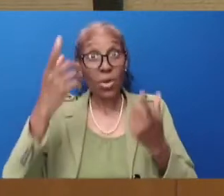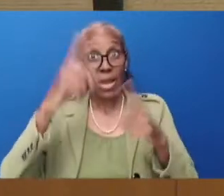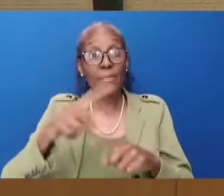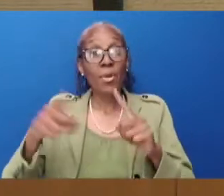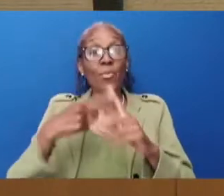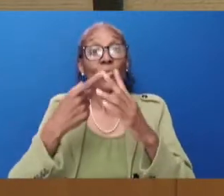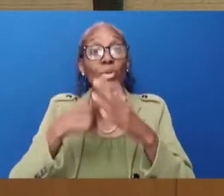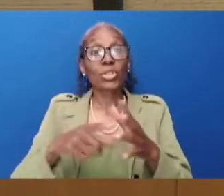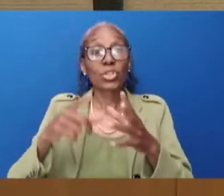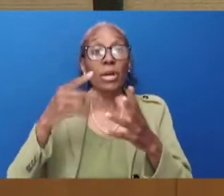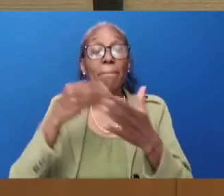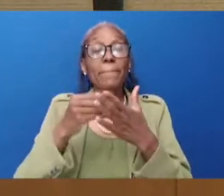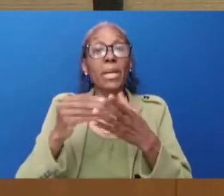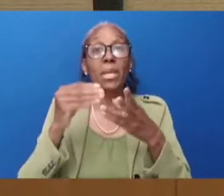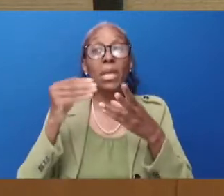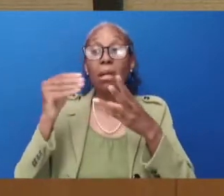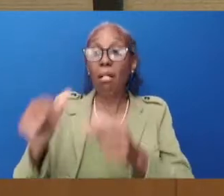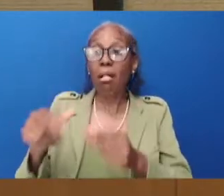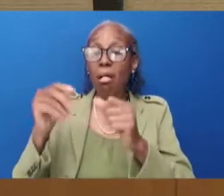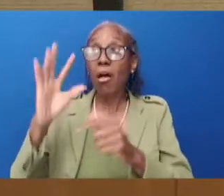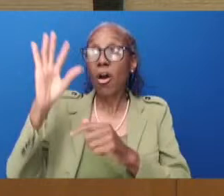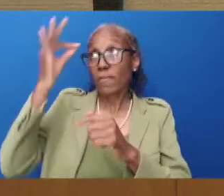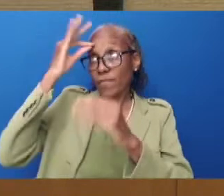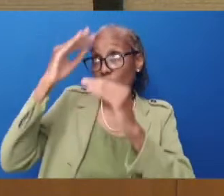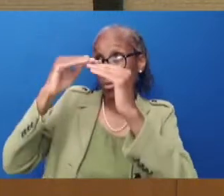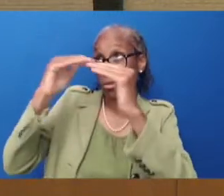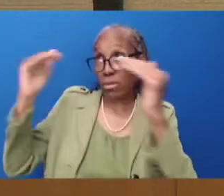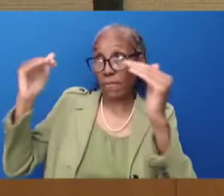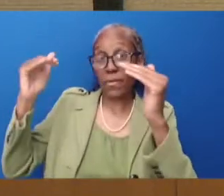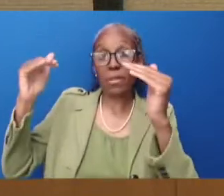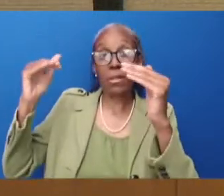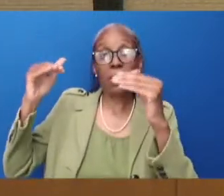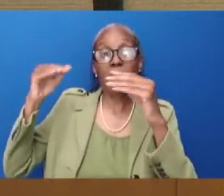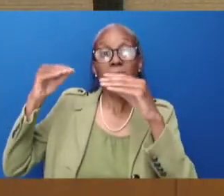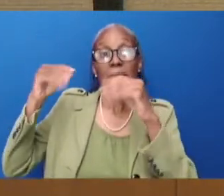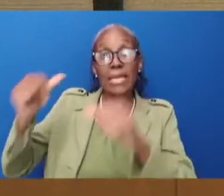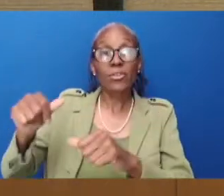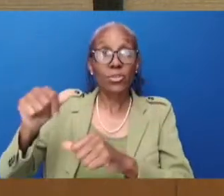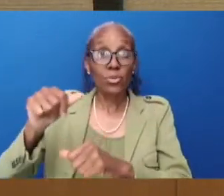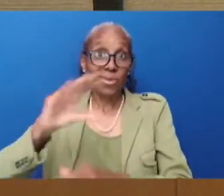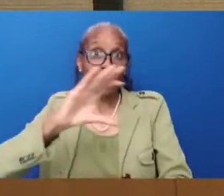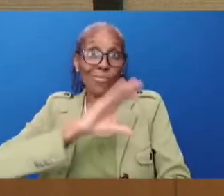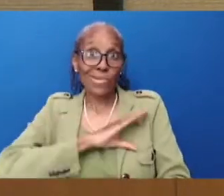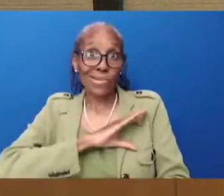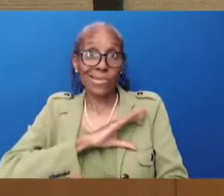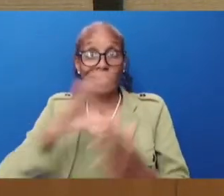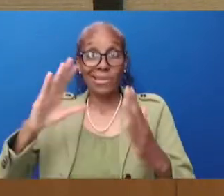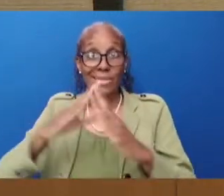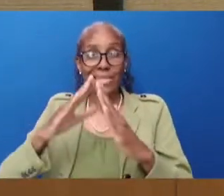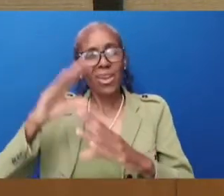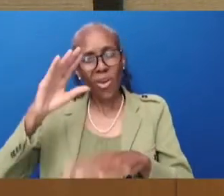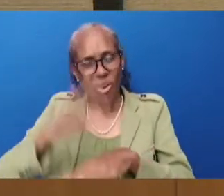IMMIGRATION, AND WHAT DO YOU